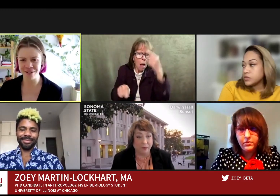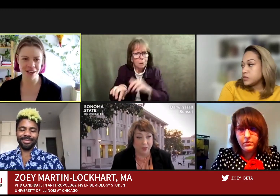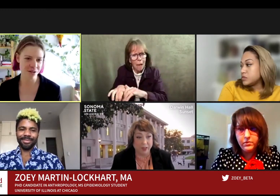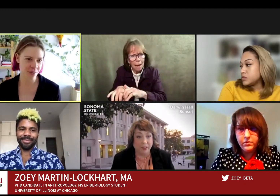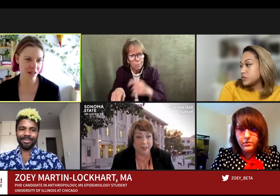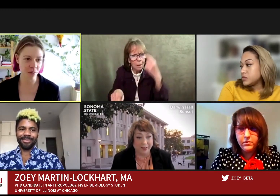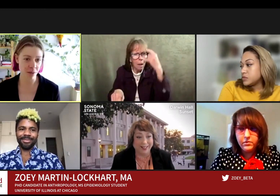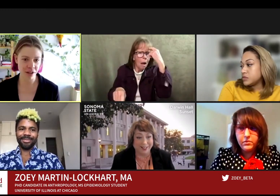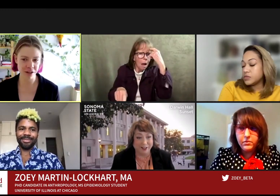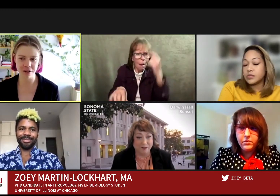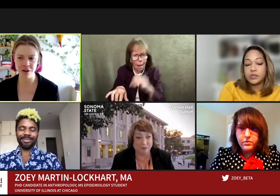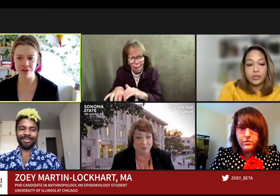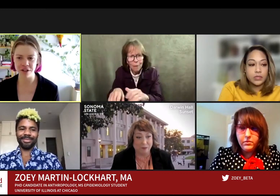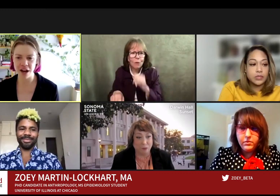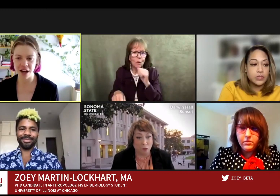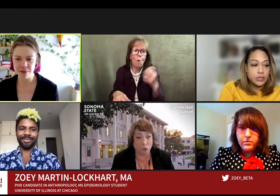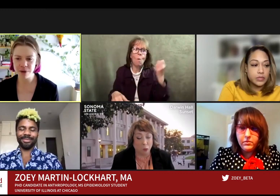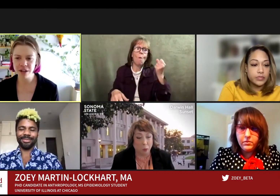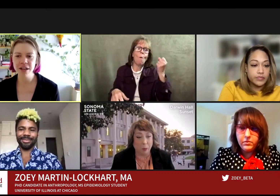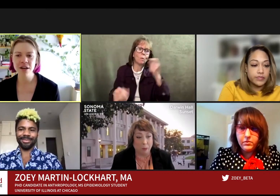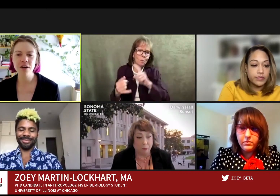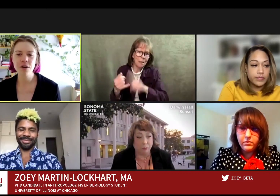see what turns out to be popular over time.